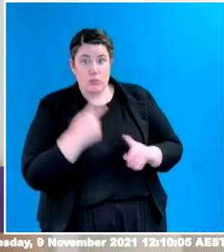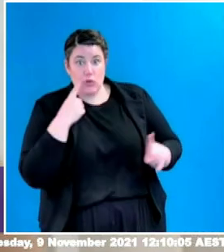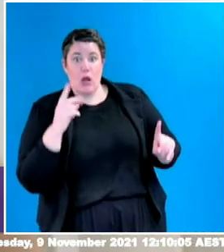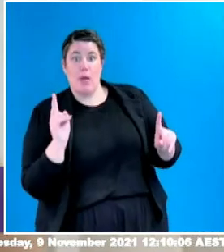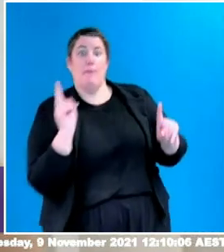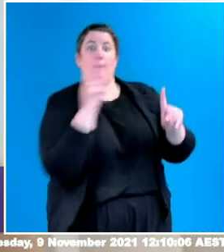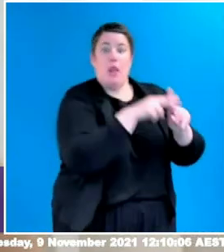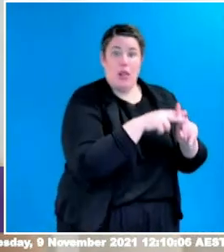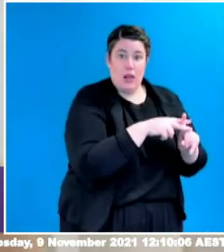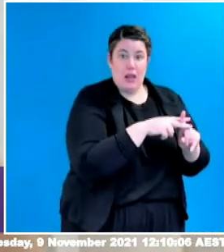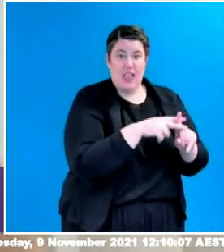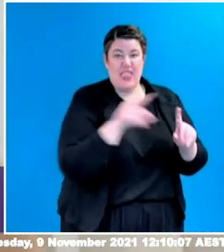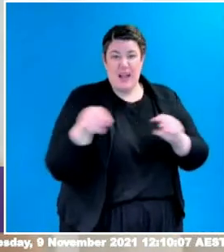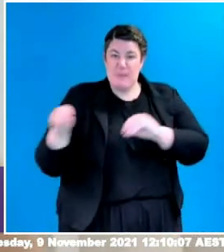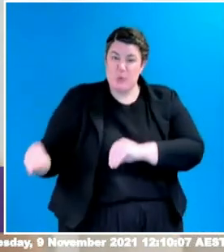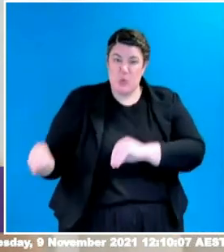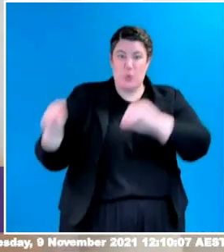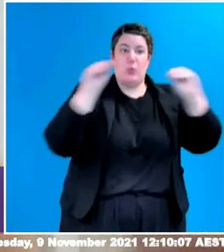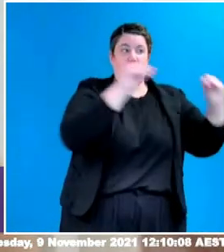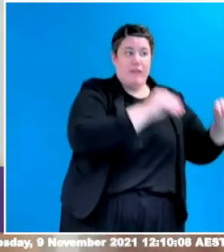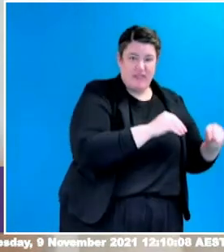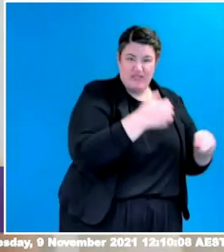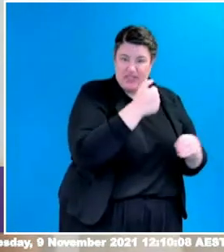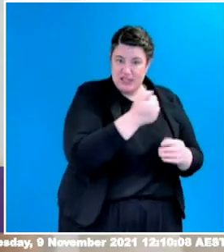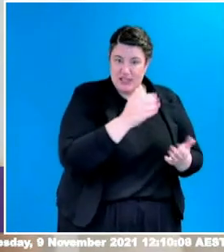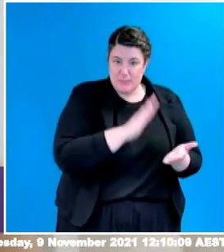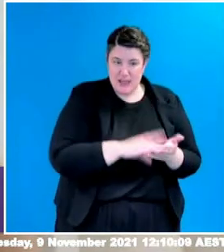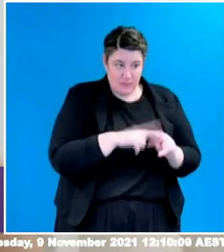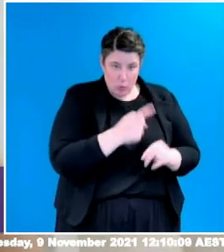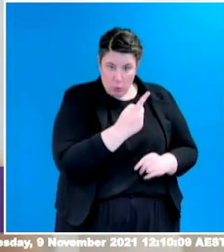odd location in six months or six years' time.